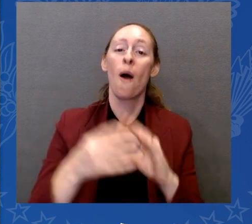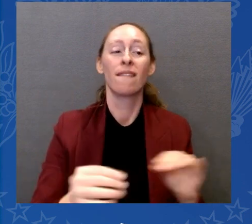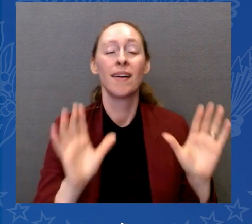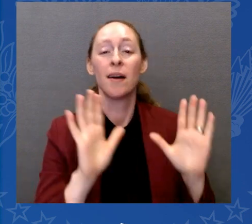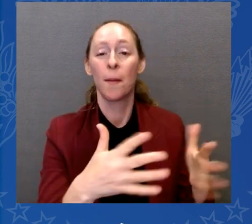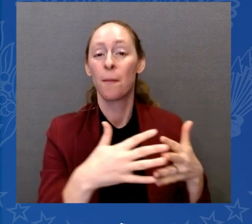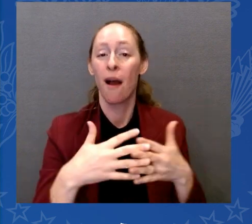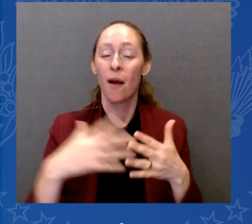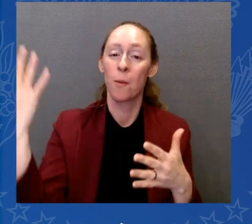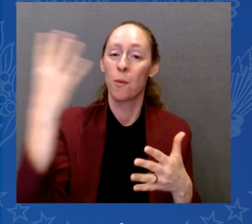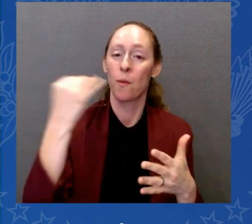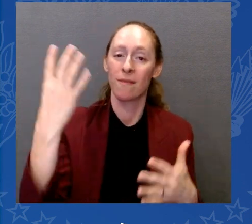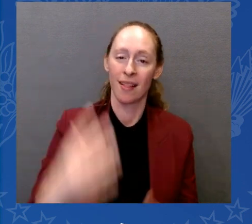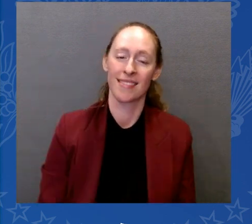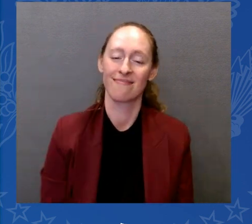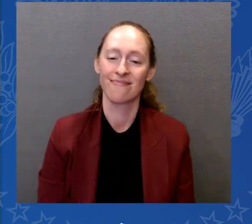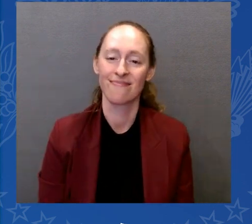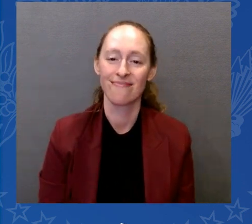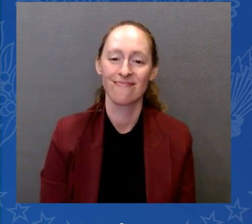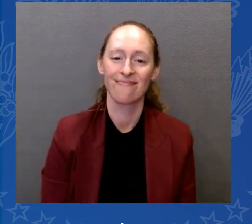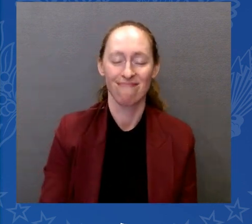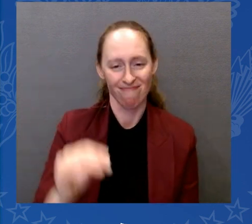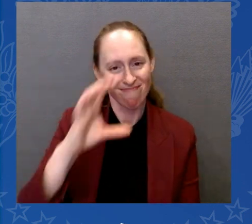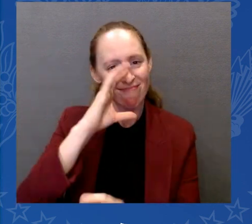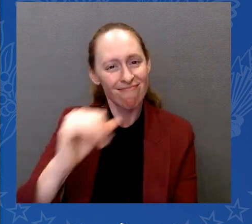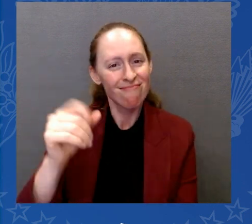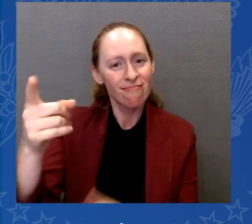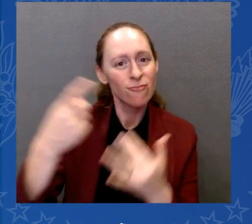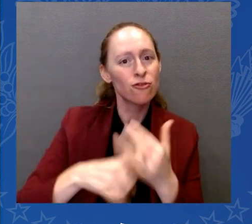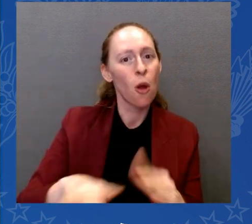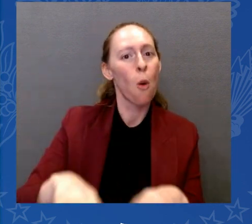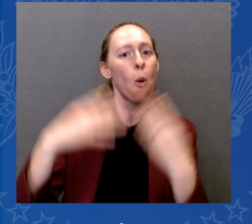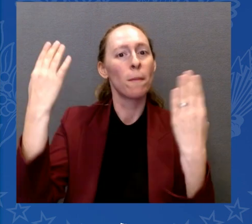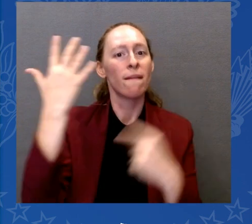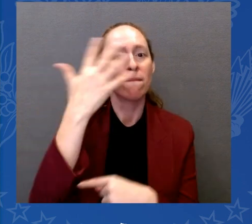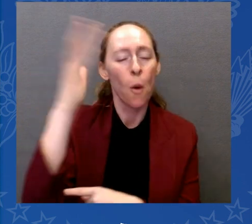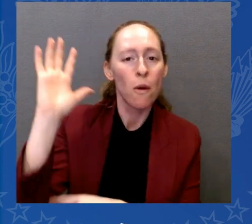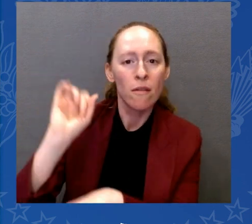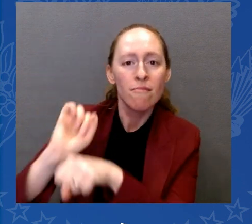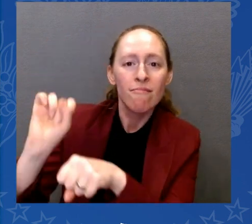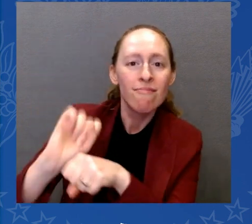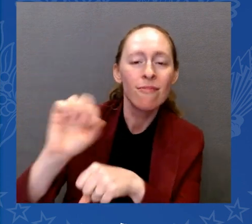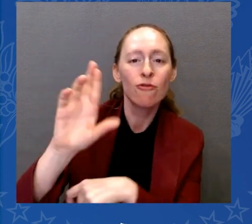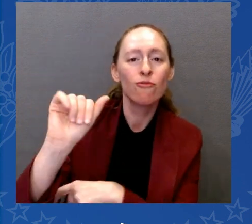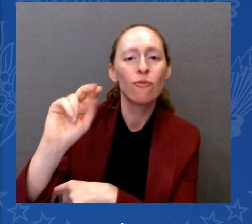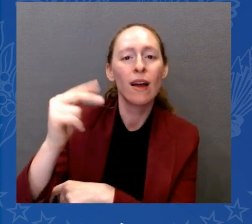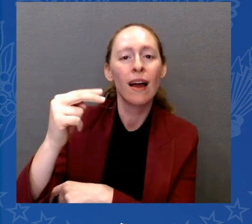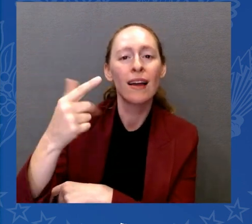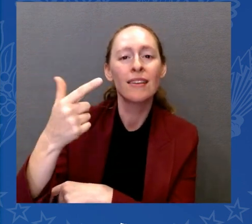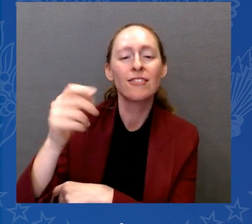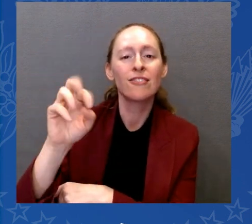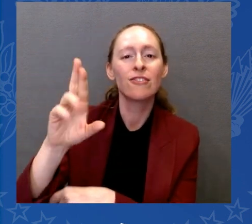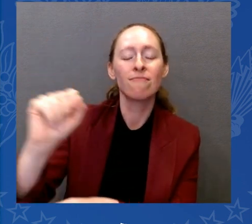when you talk about it. And as you just heard, you have, the same way, these incredible leaders around you thanking you.